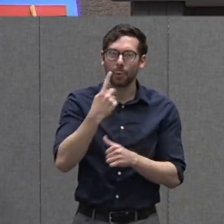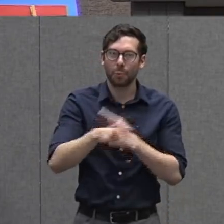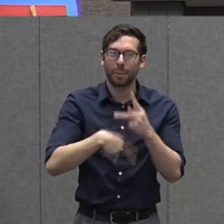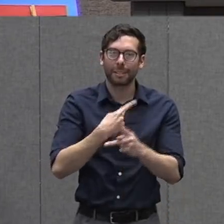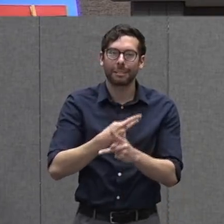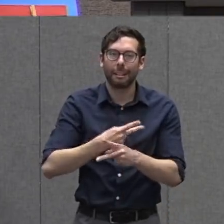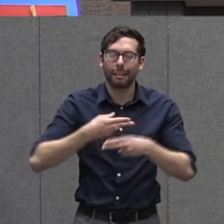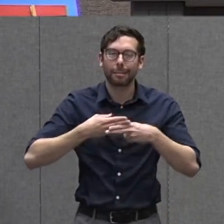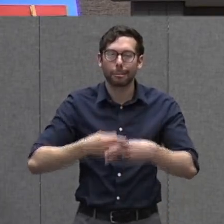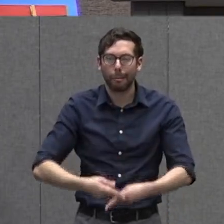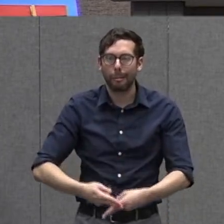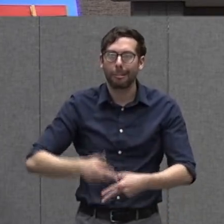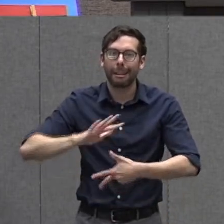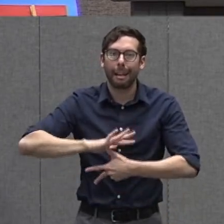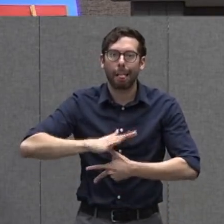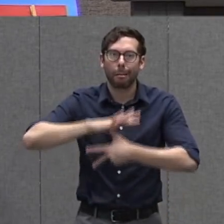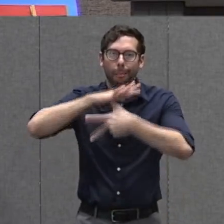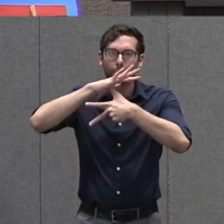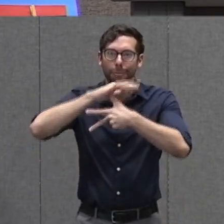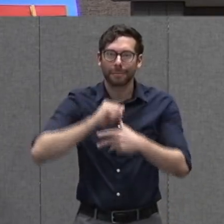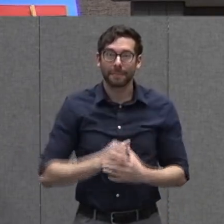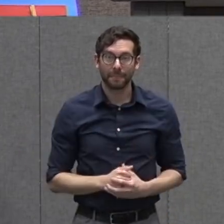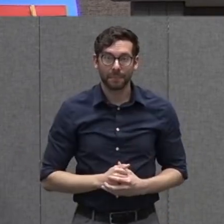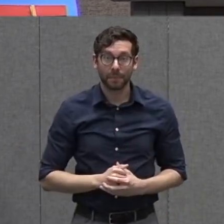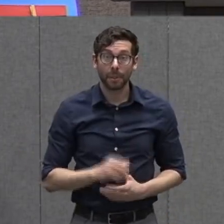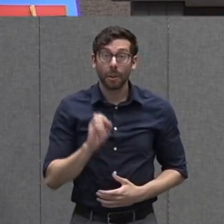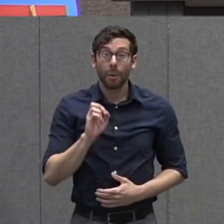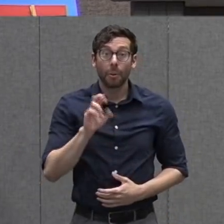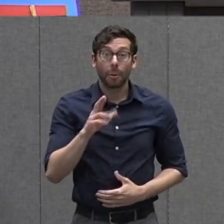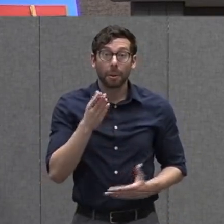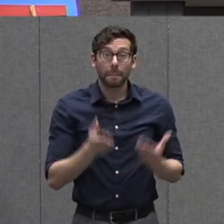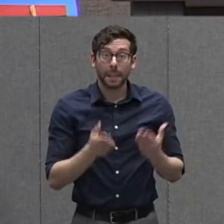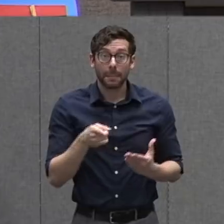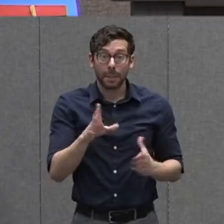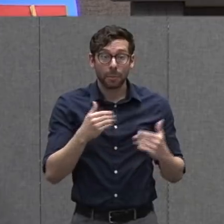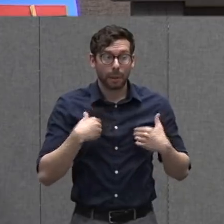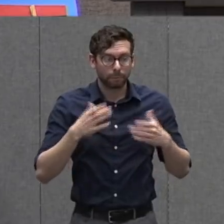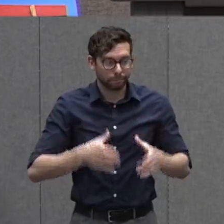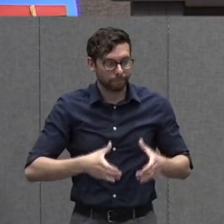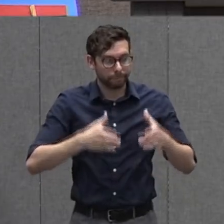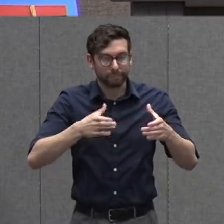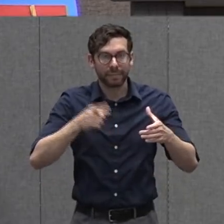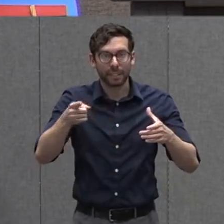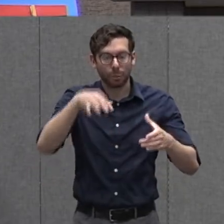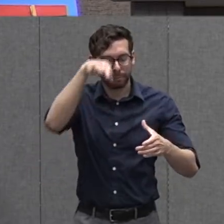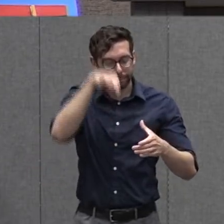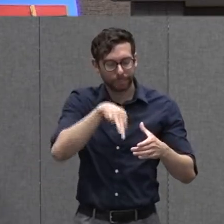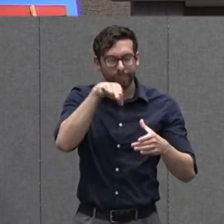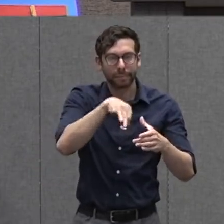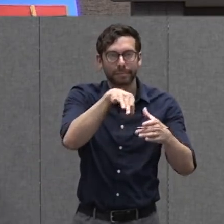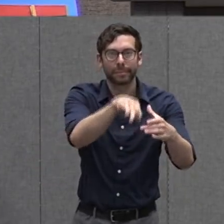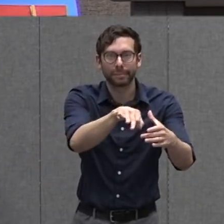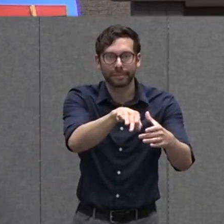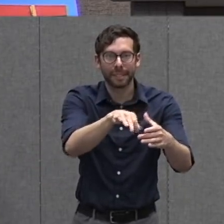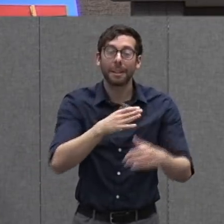in your own germination jar like Miss Kraff. I know my neighbors are working on a beautiful garden and I can't wait to see what they grow.